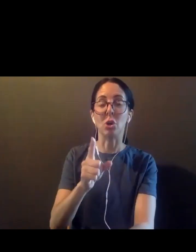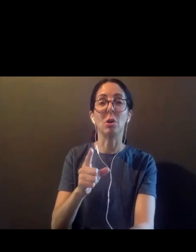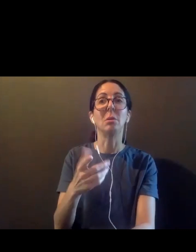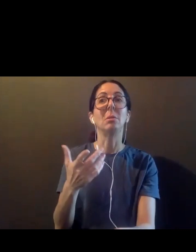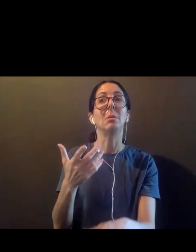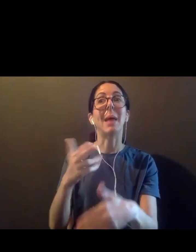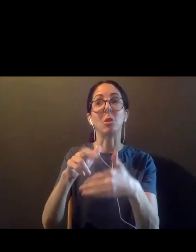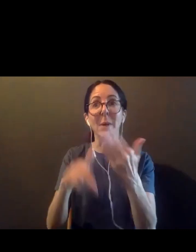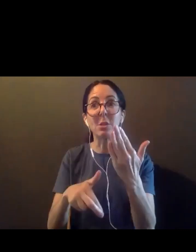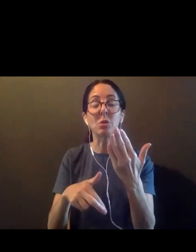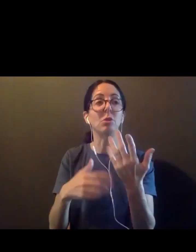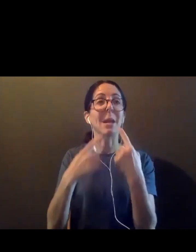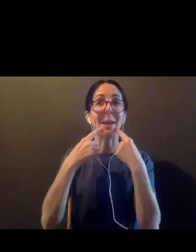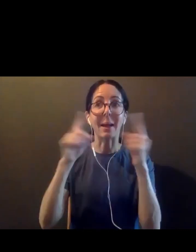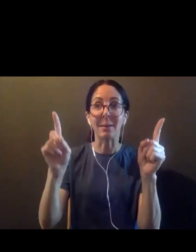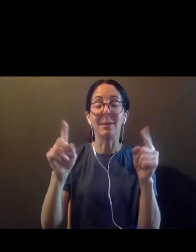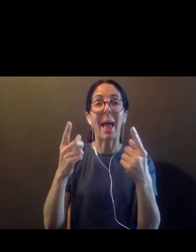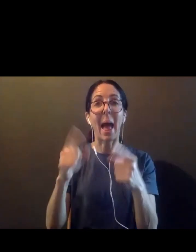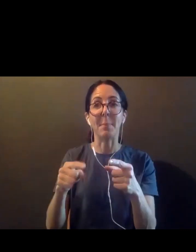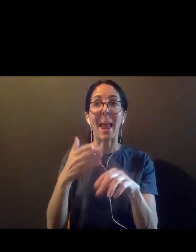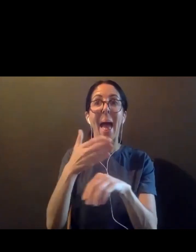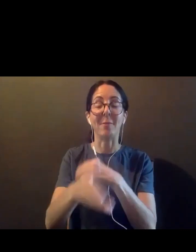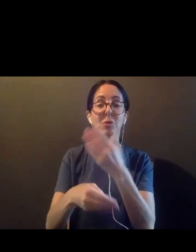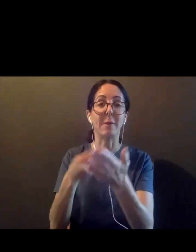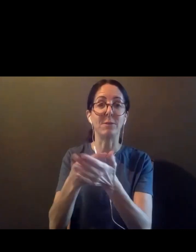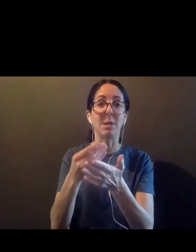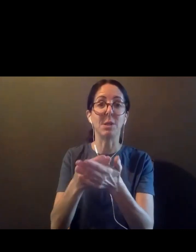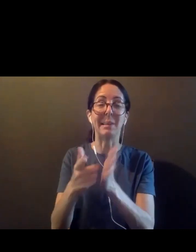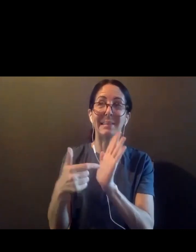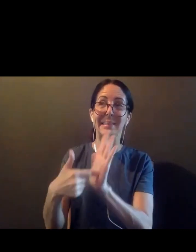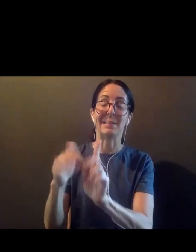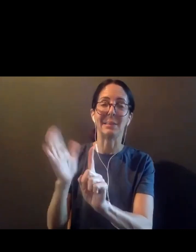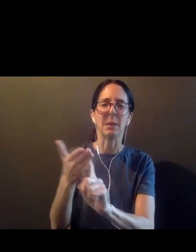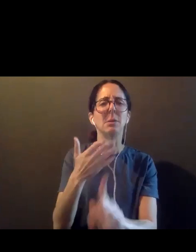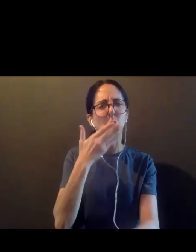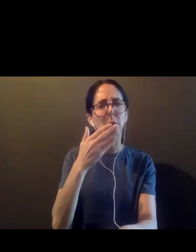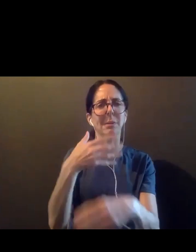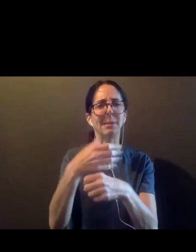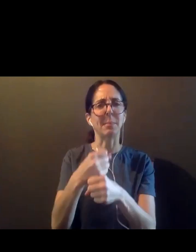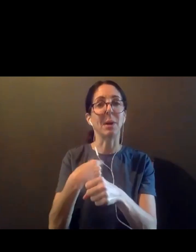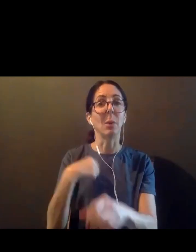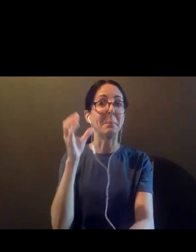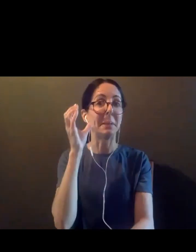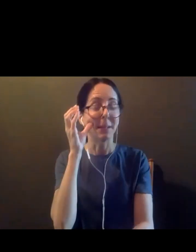I think those were really good summaries that, you know, when I listen in and I always say,